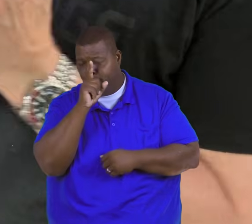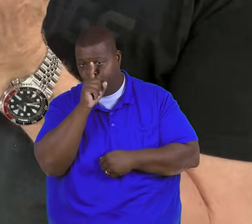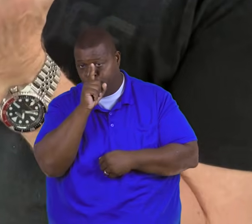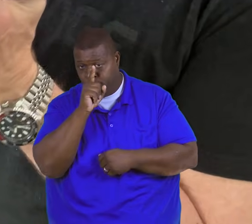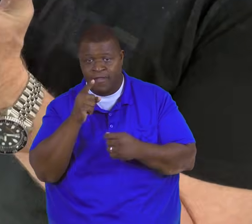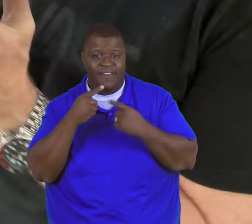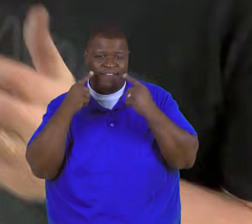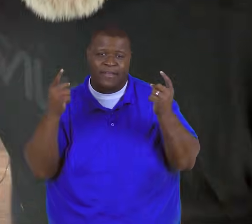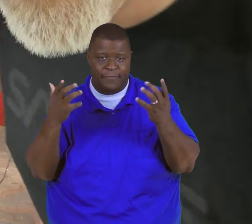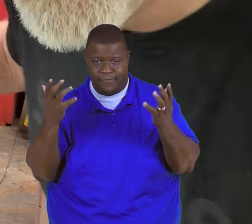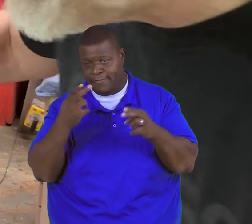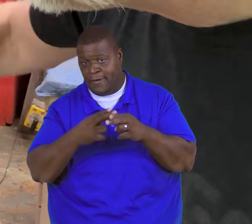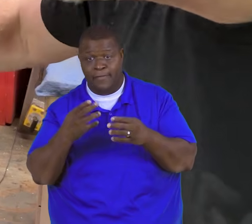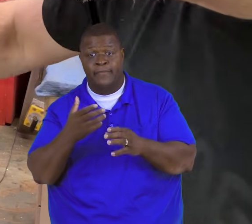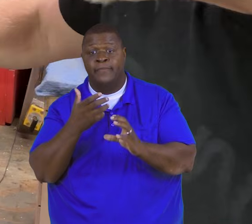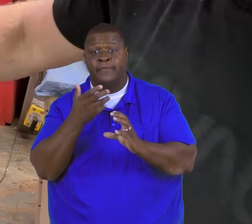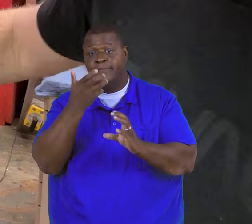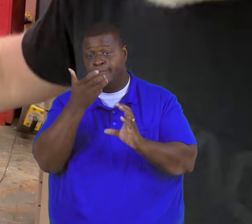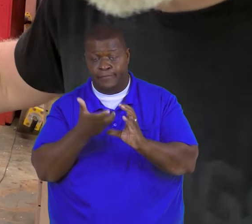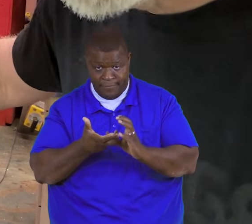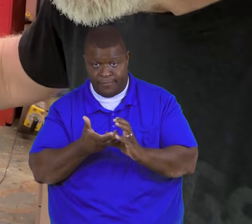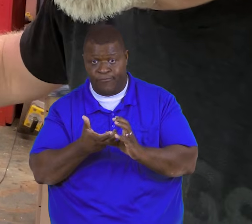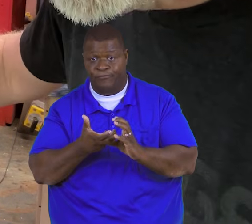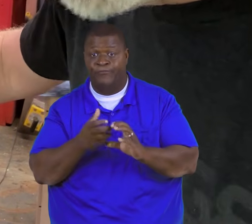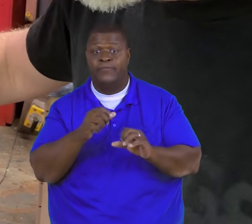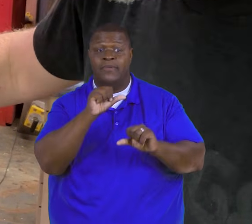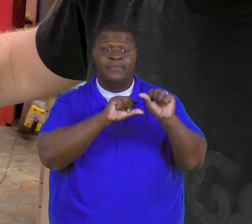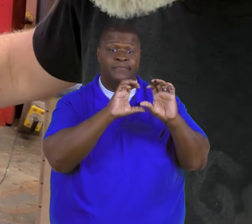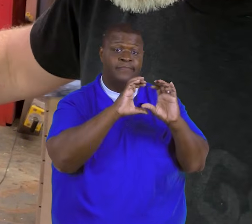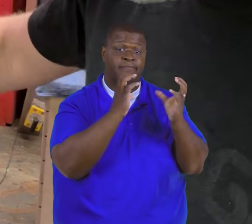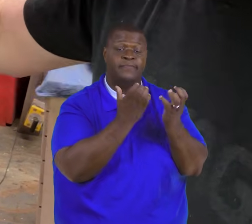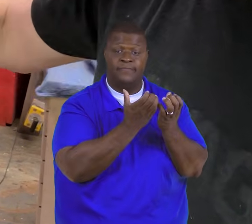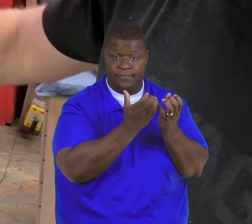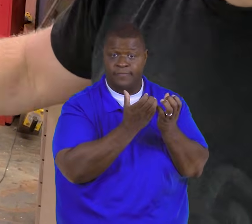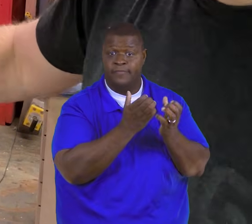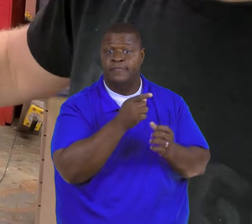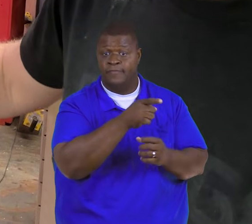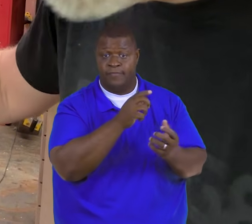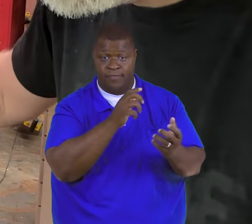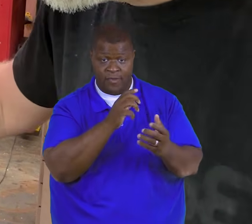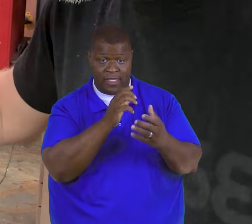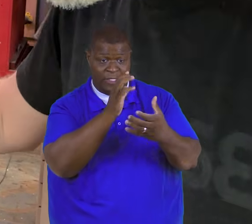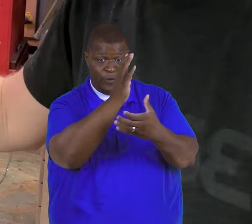We don't have to see the logo. It's mirrored because there was a science class that did a mirroring test and they brought the bottle to me as a gift.